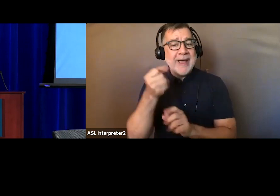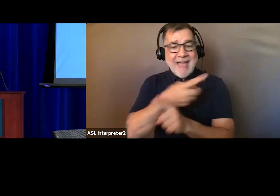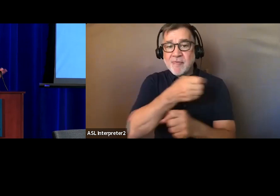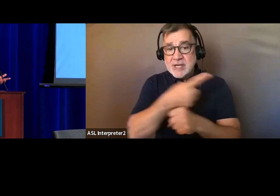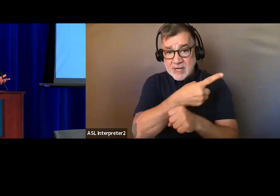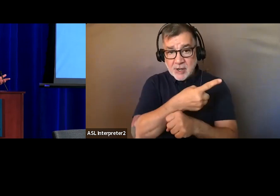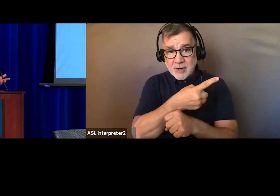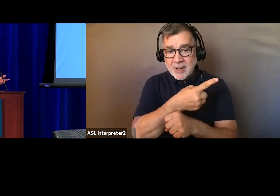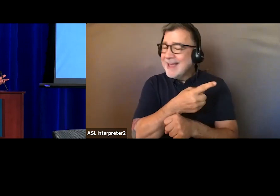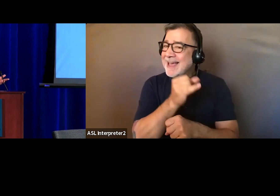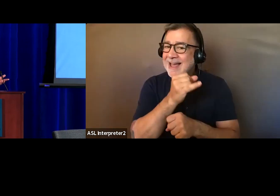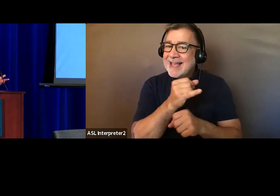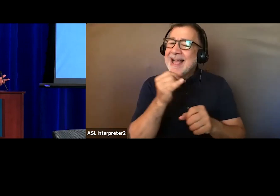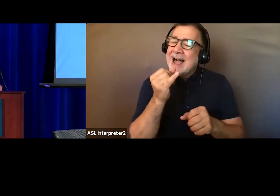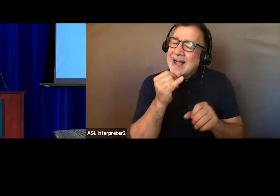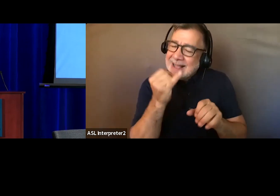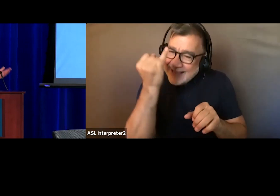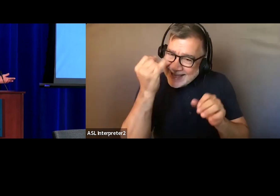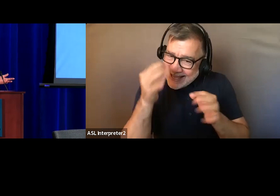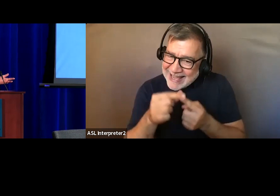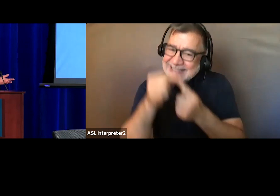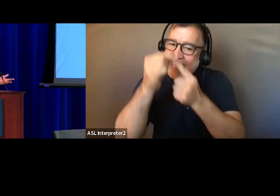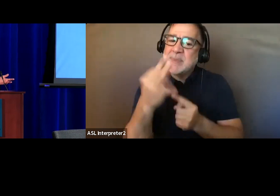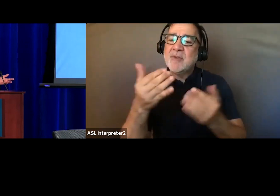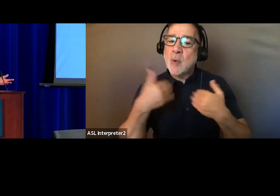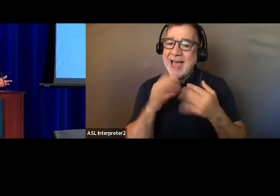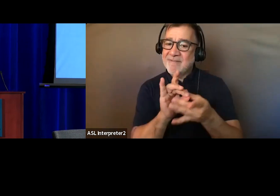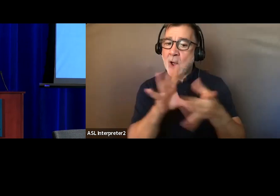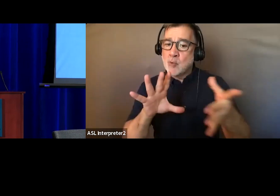So if you're in the FBI headquarters building, the FBI has been there forever,